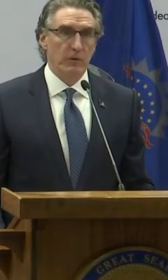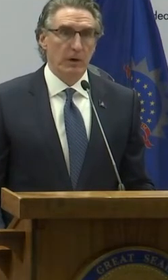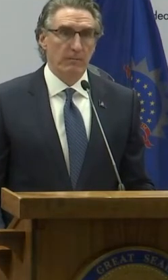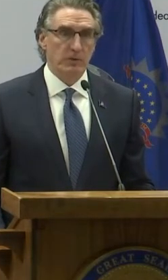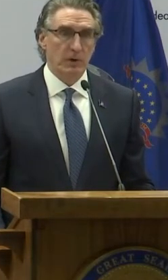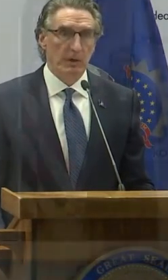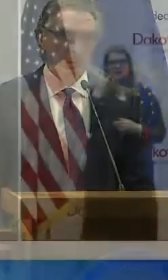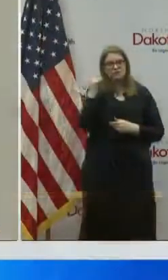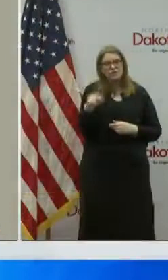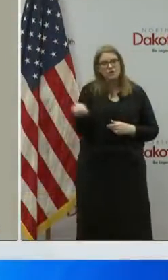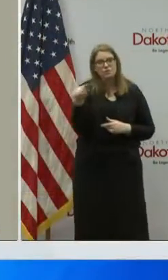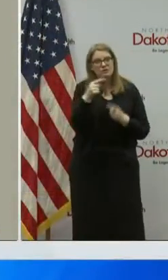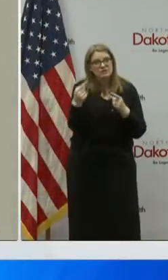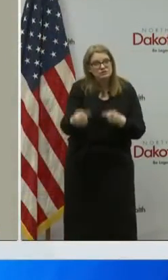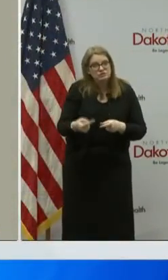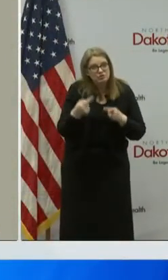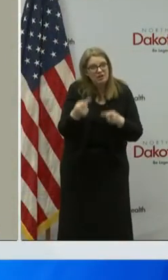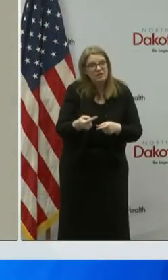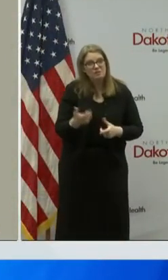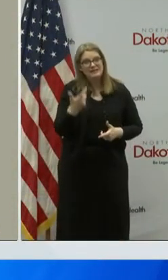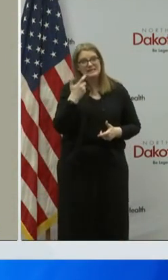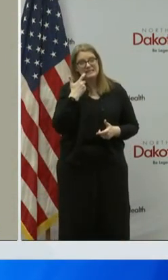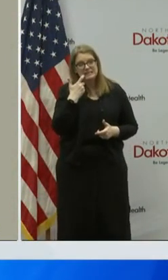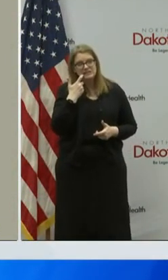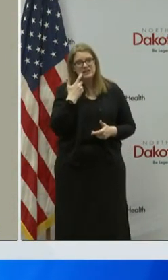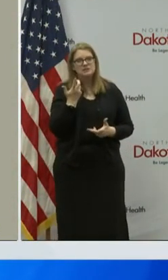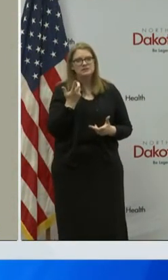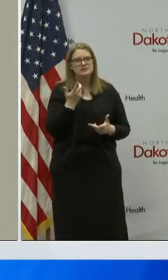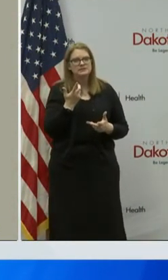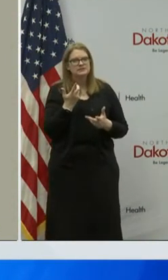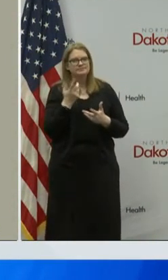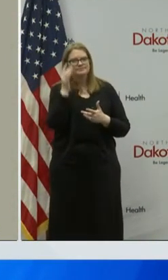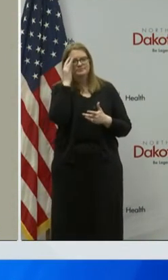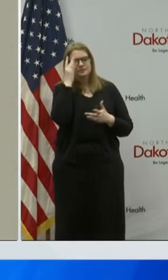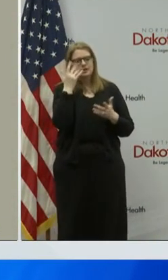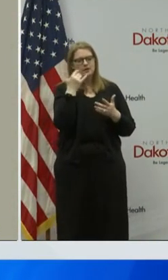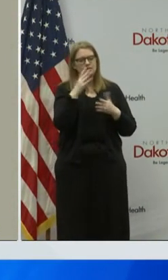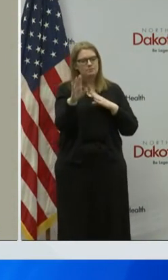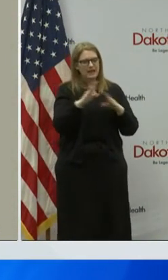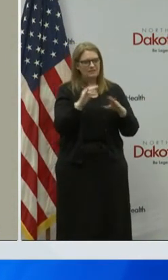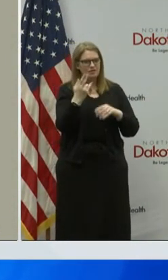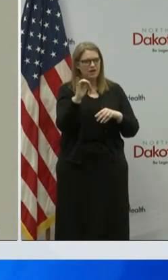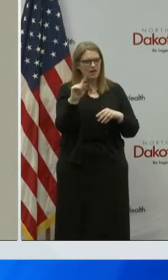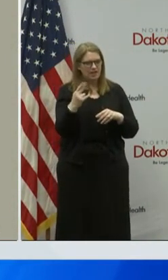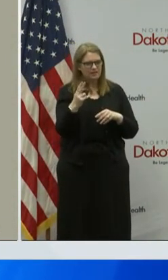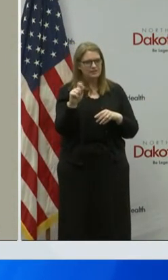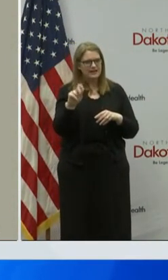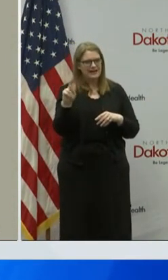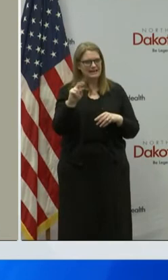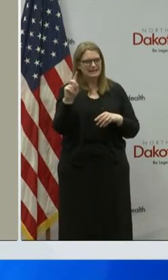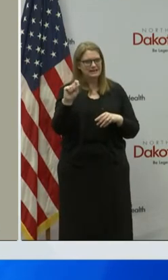2020, THAT HAVE HAPPENED ALREADY THIS YEAR. AND SO AGAIN IF YOU ARE STRUGGLING WITH THE DISEASE OF